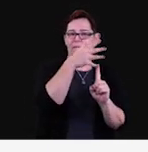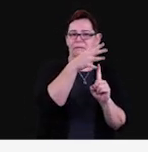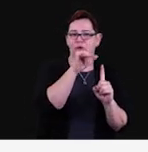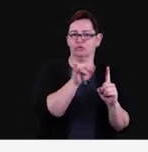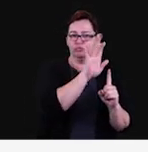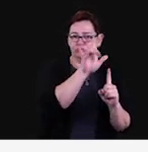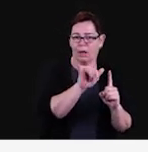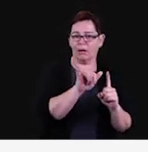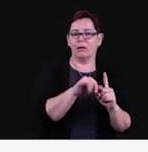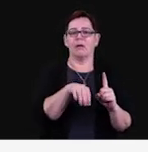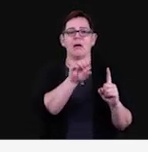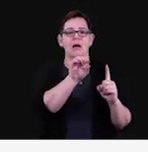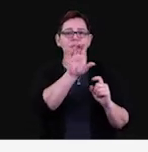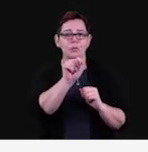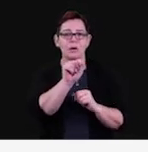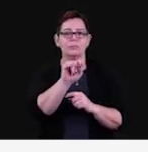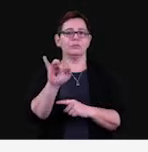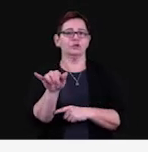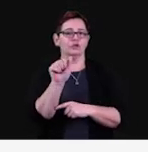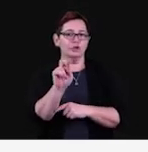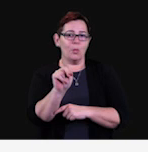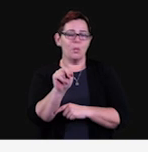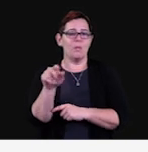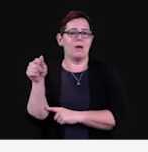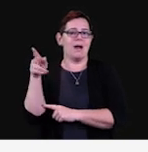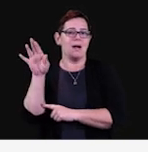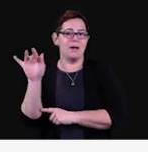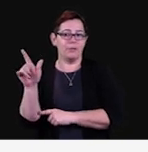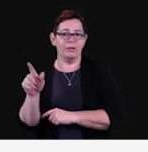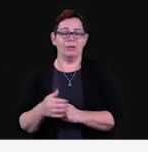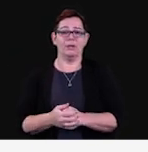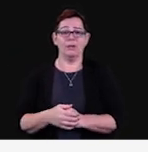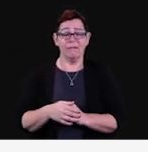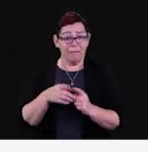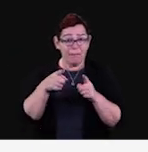If you are entitled to receive the GST/HST credit, you could start